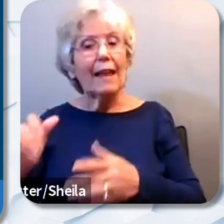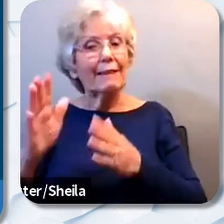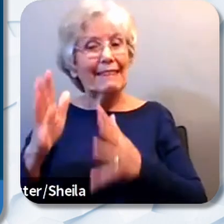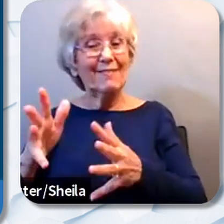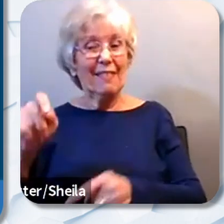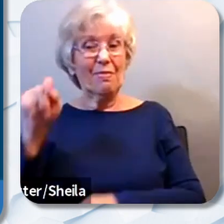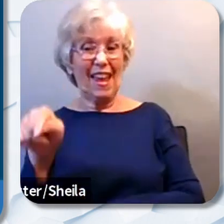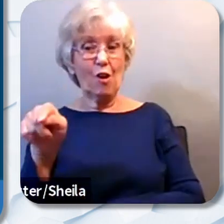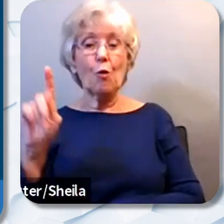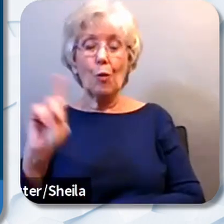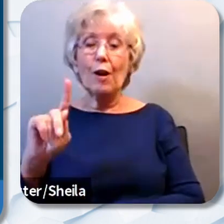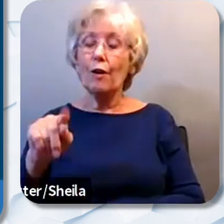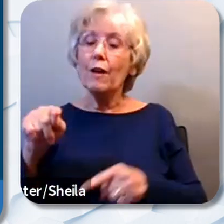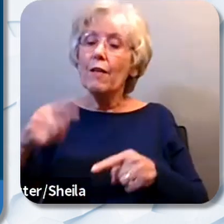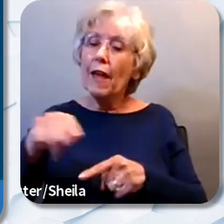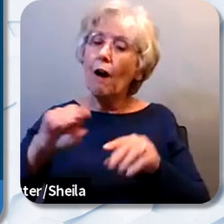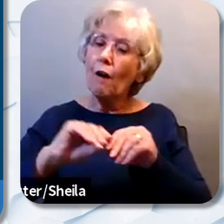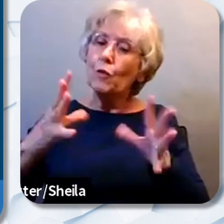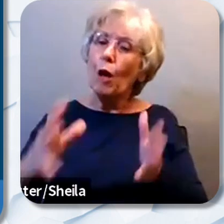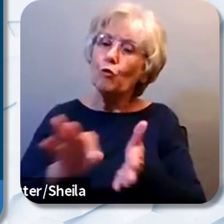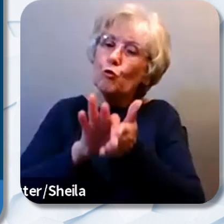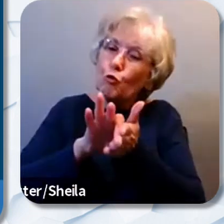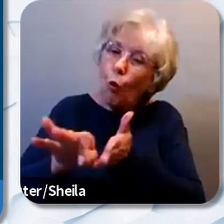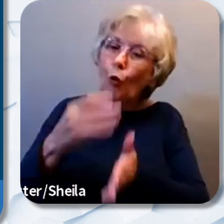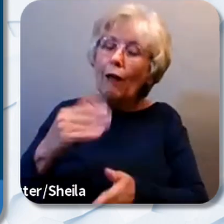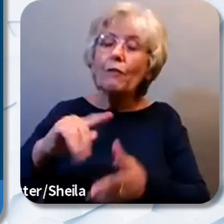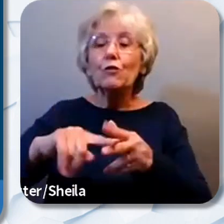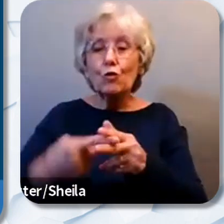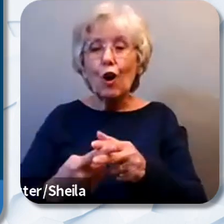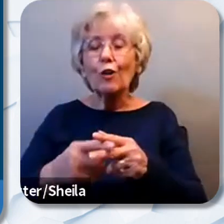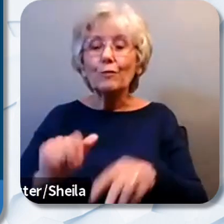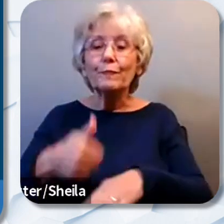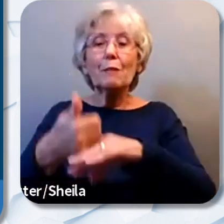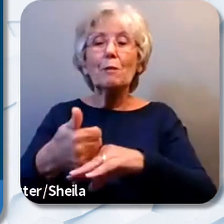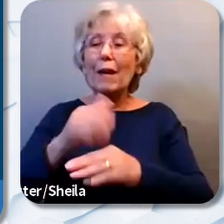they obviously they want to score well, and so they start to implement all of these early